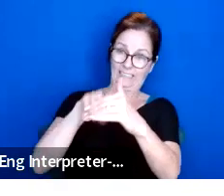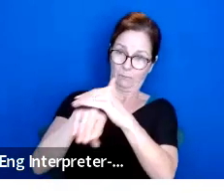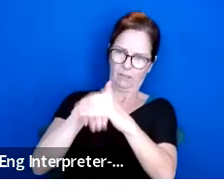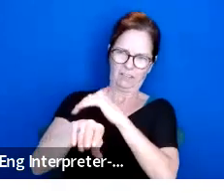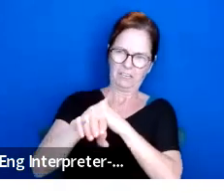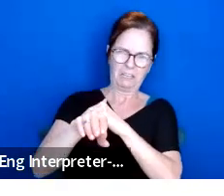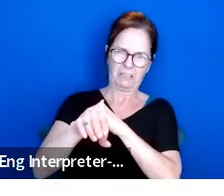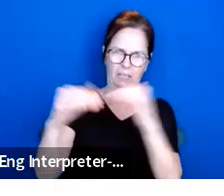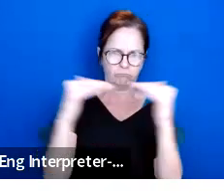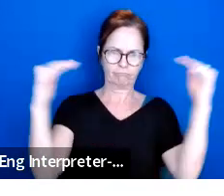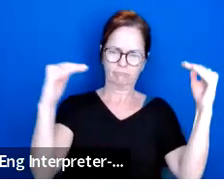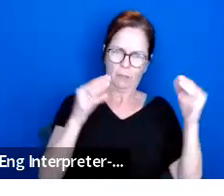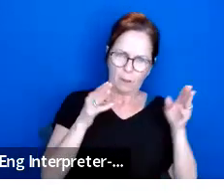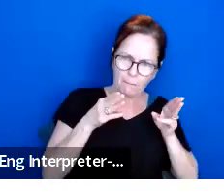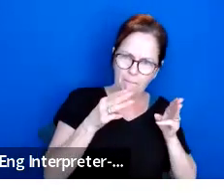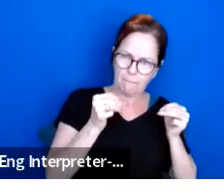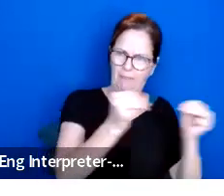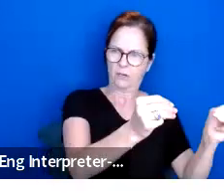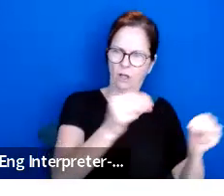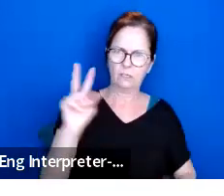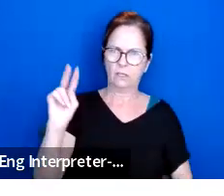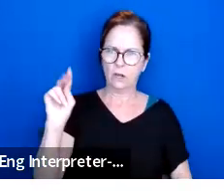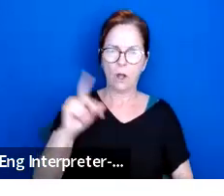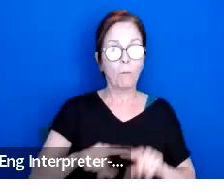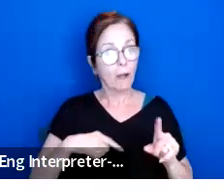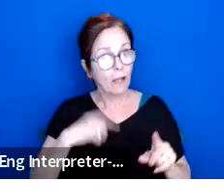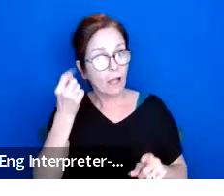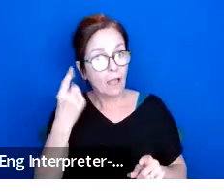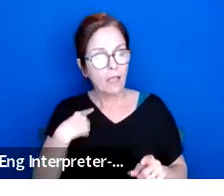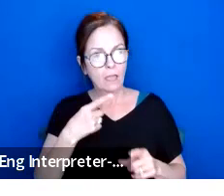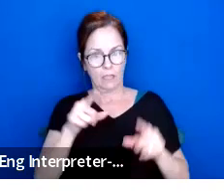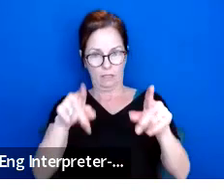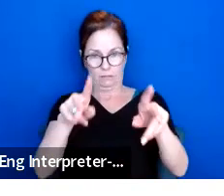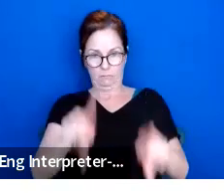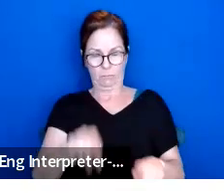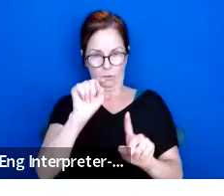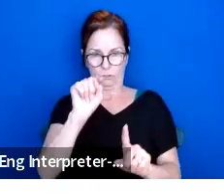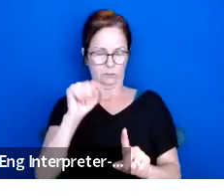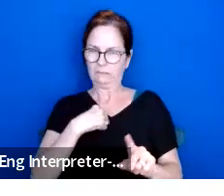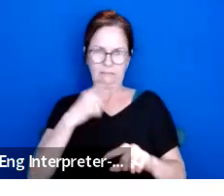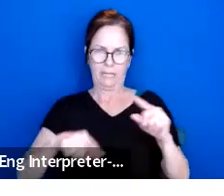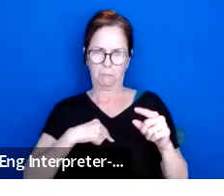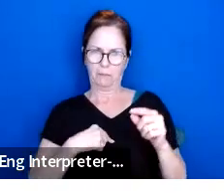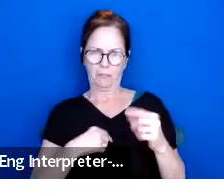But by extension, an individual cannot be negatively evaluated for accessibility under this article. This analysis.